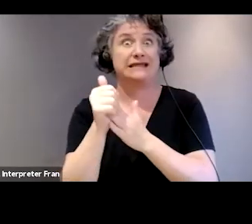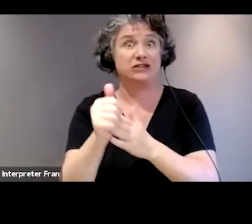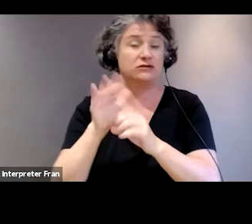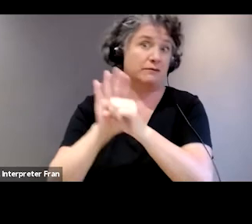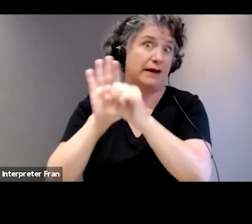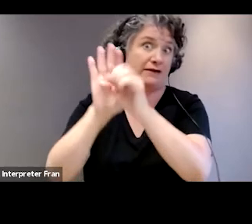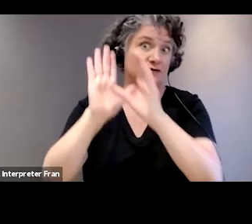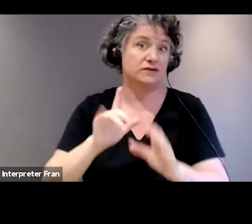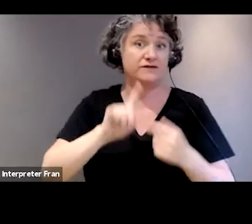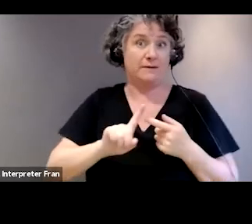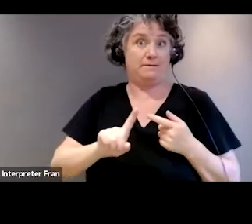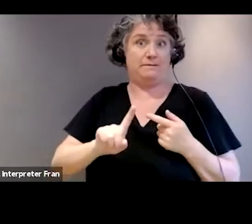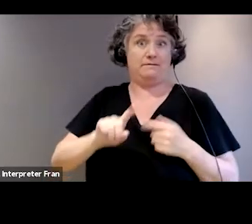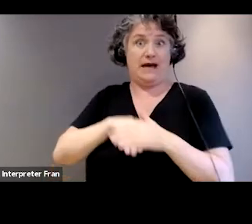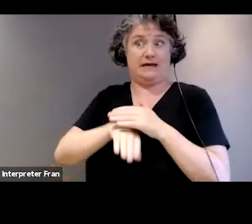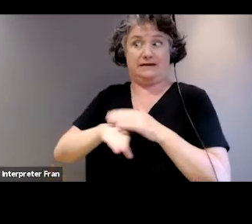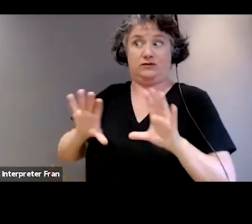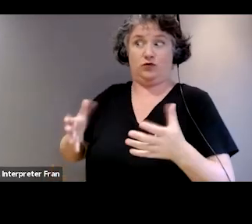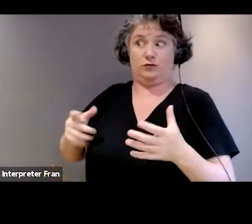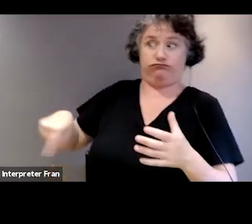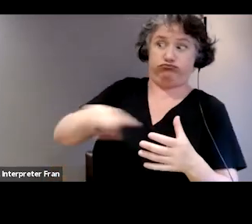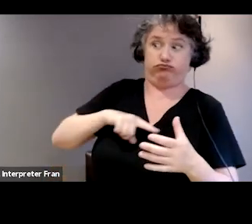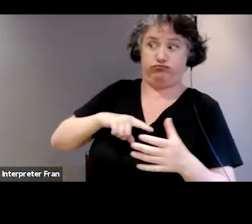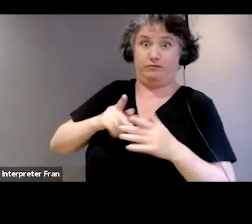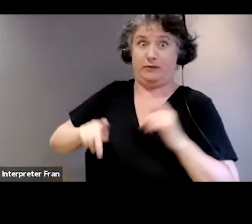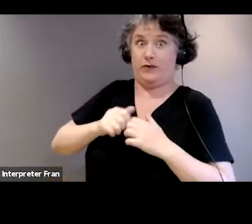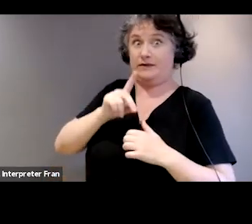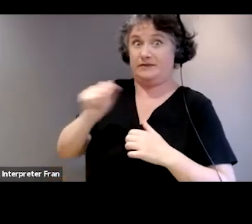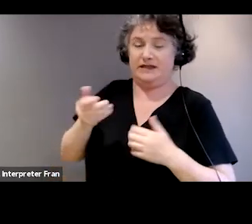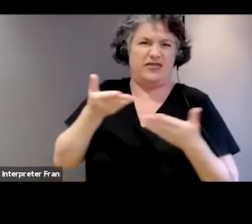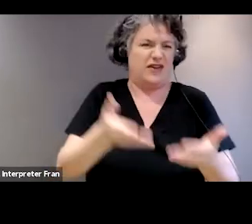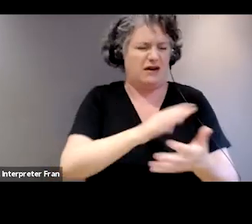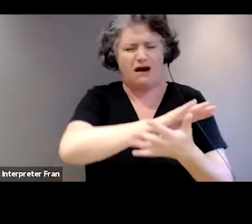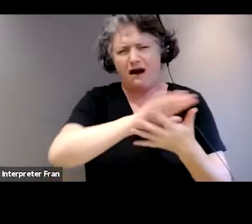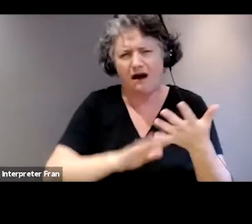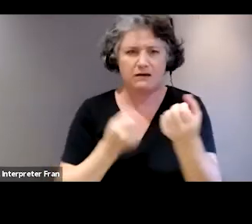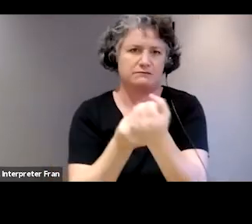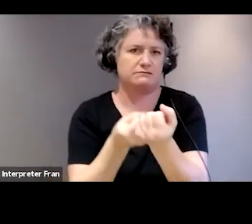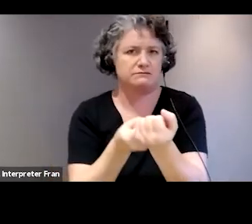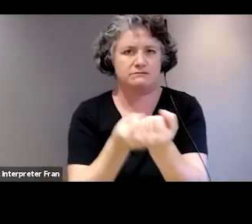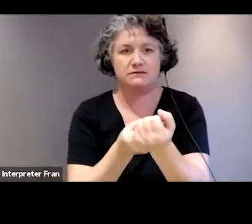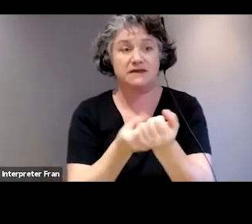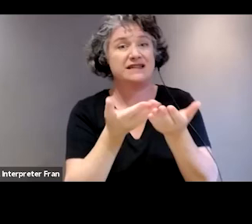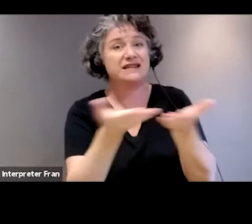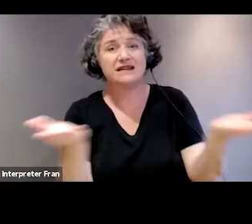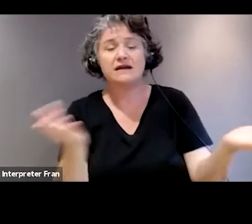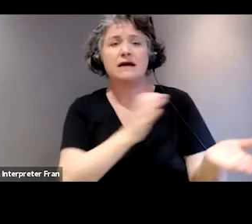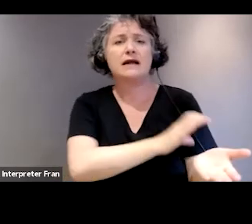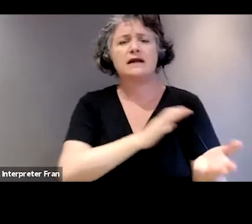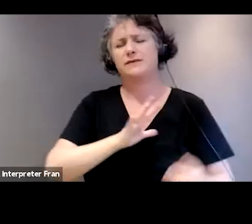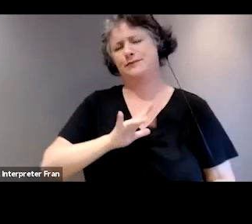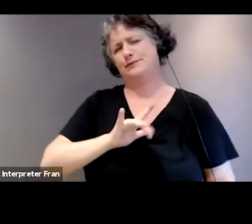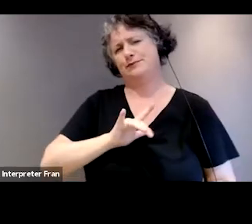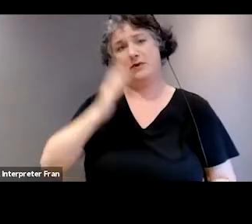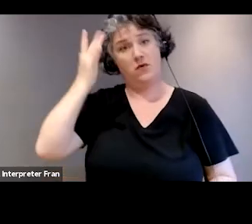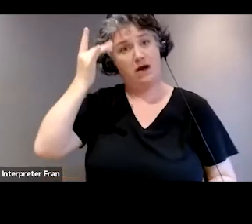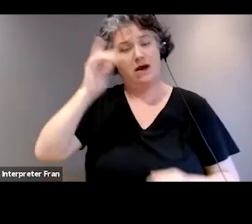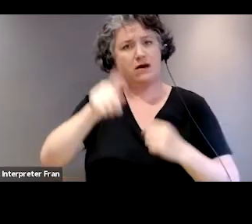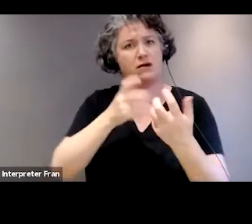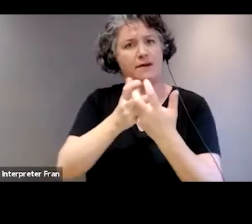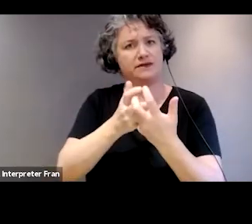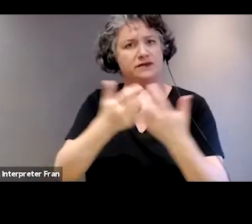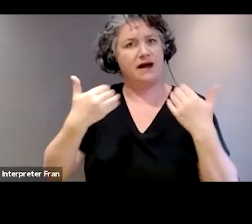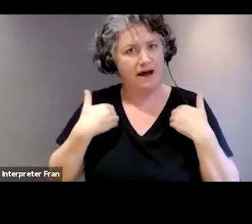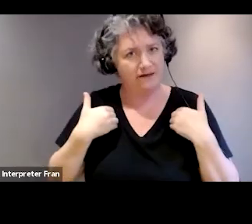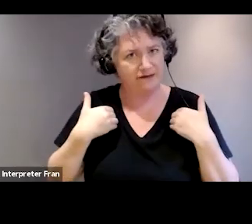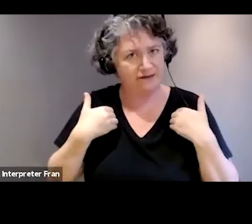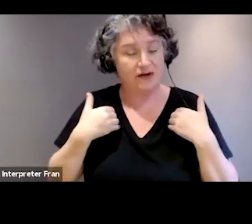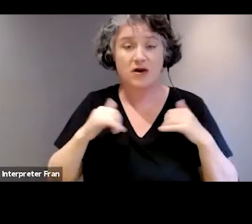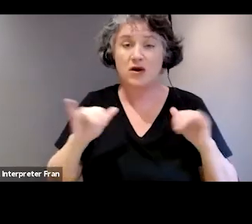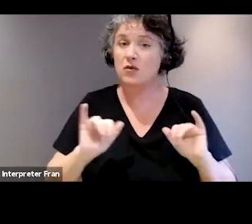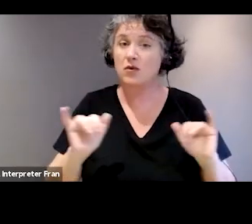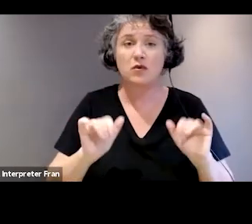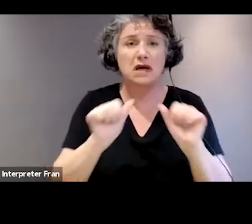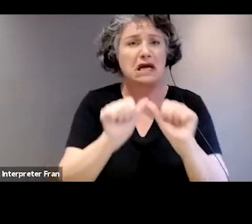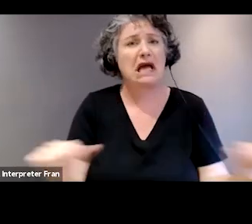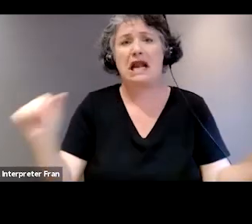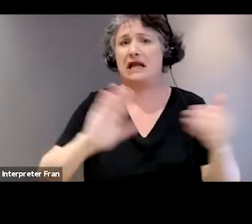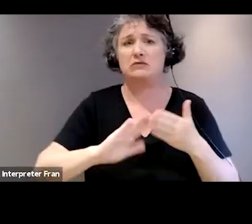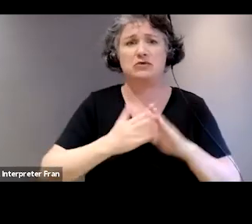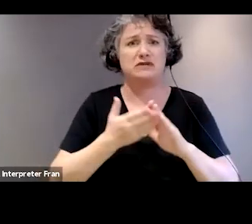November 5 and November